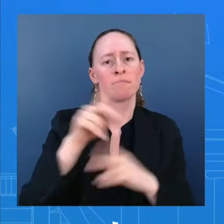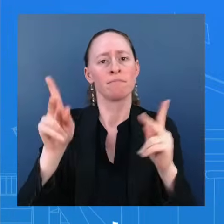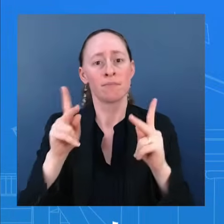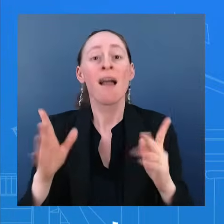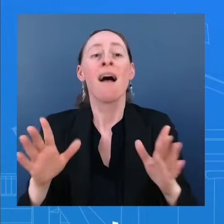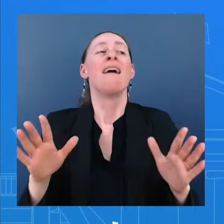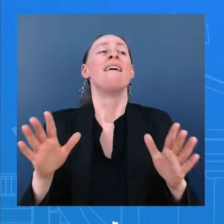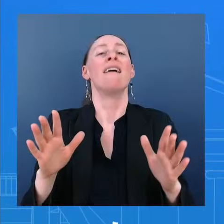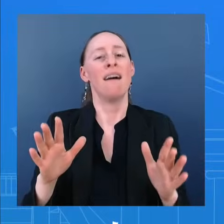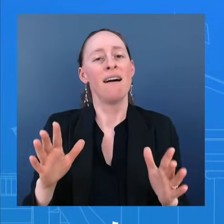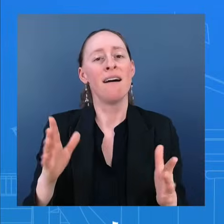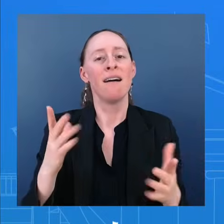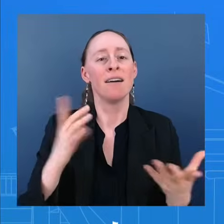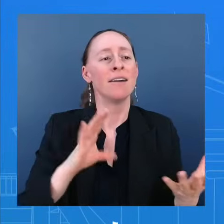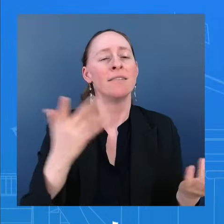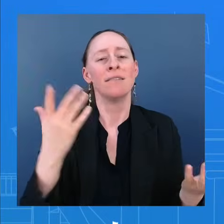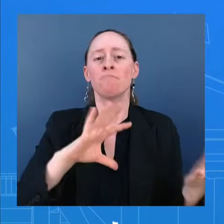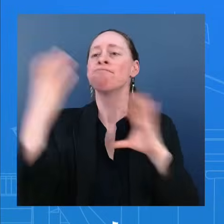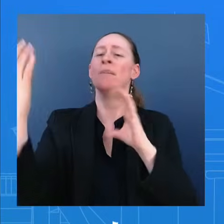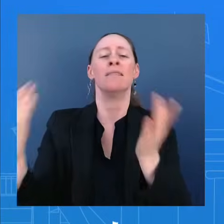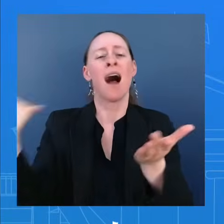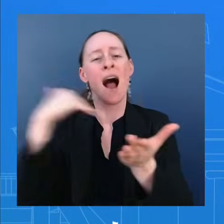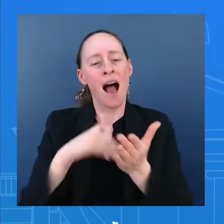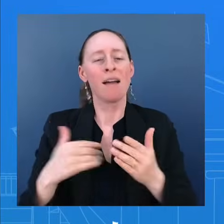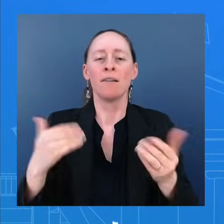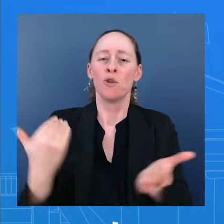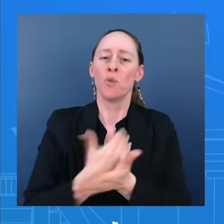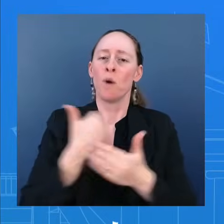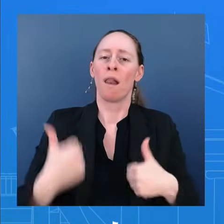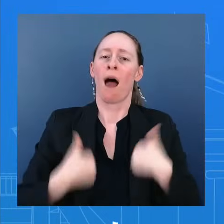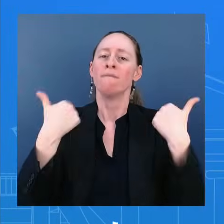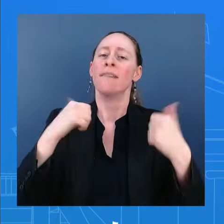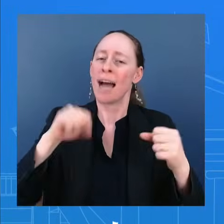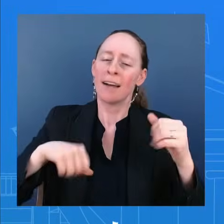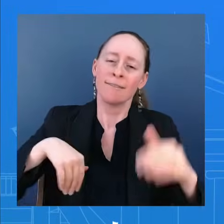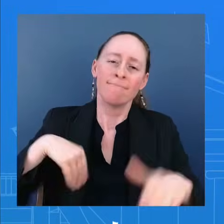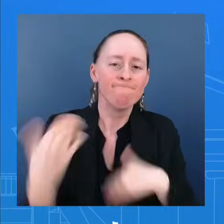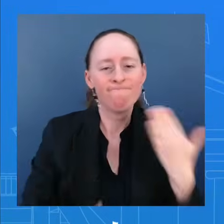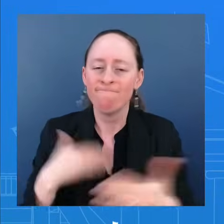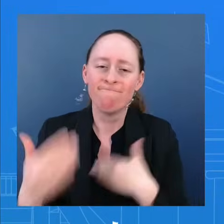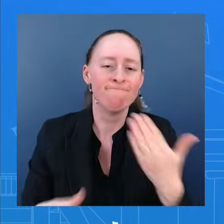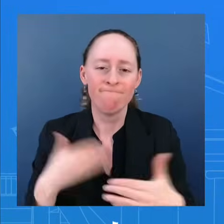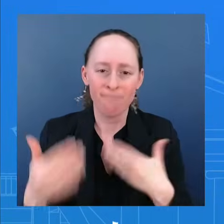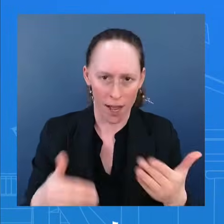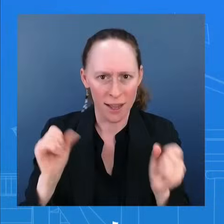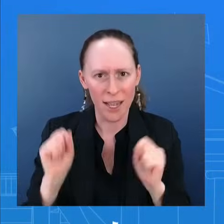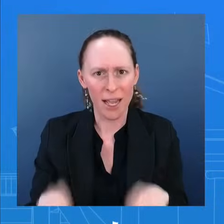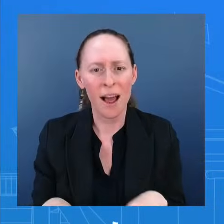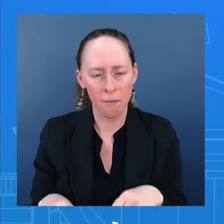the actions that the president not just took today but over, certainly, the last four years. And so, they're going to continue